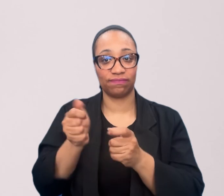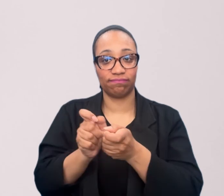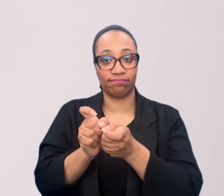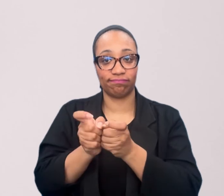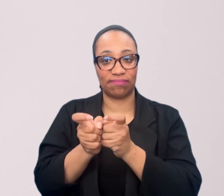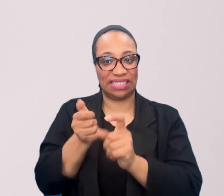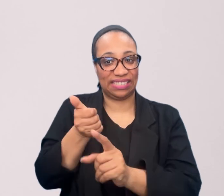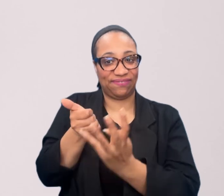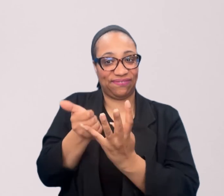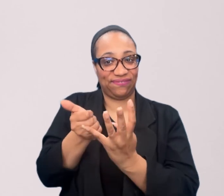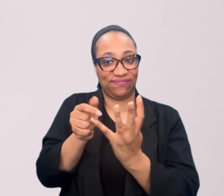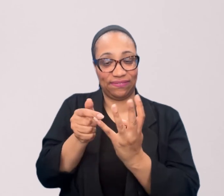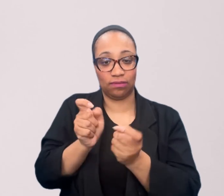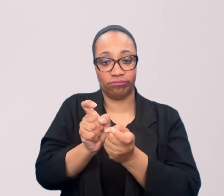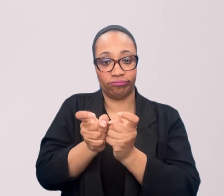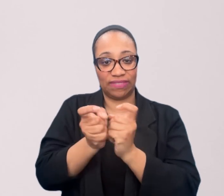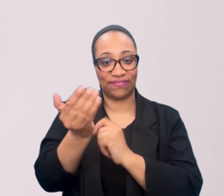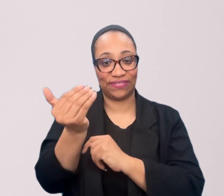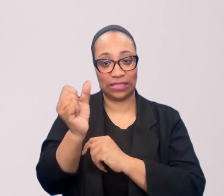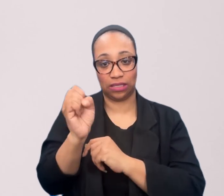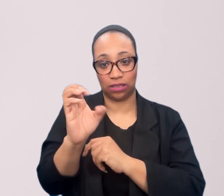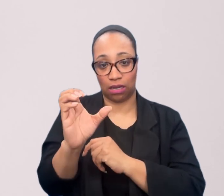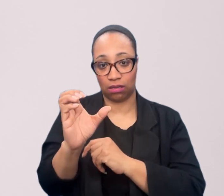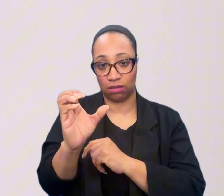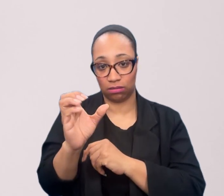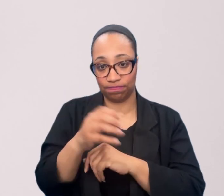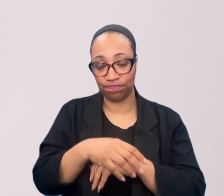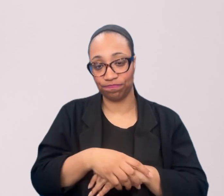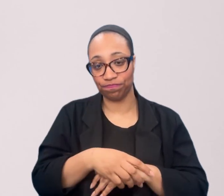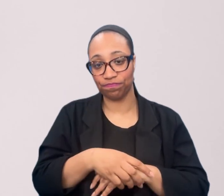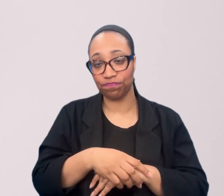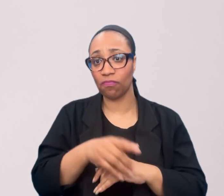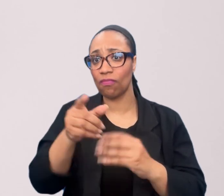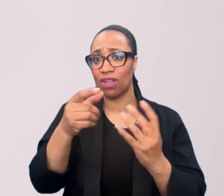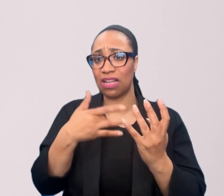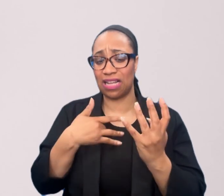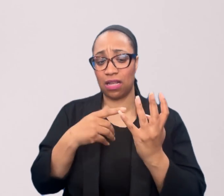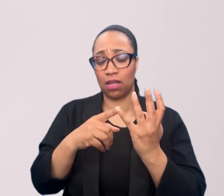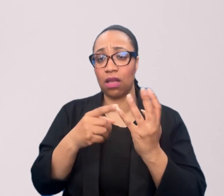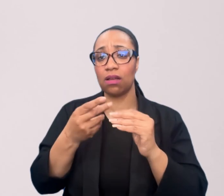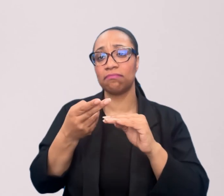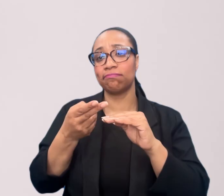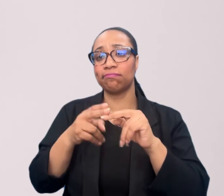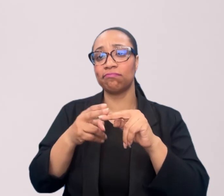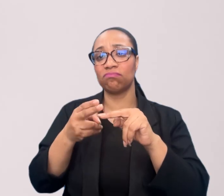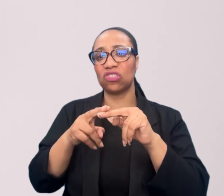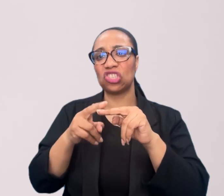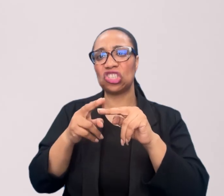output now you can change the suction strength at any time during that um but when you do interrupt